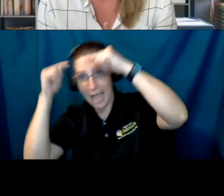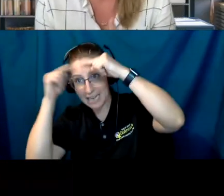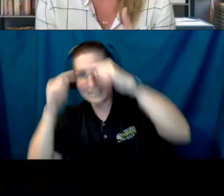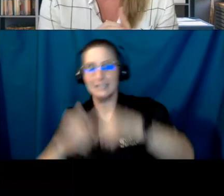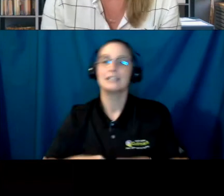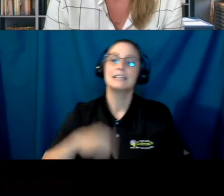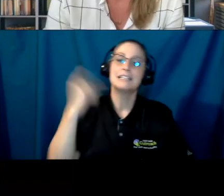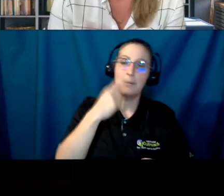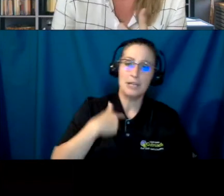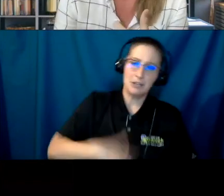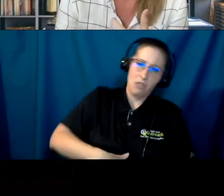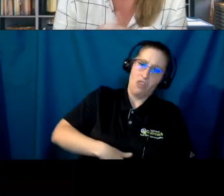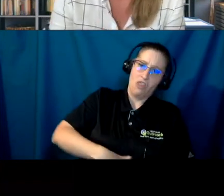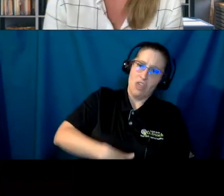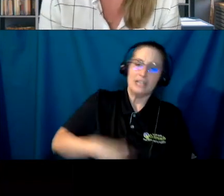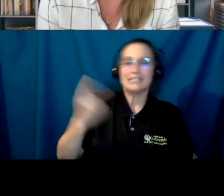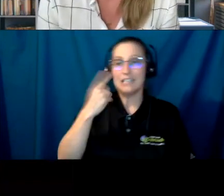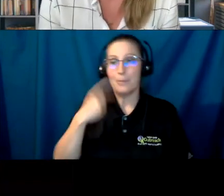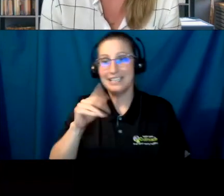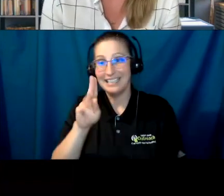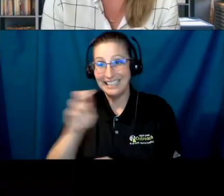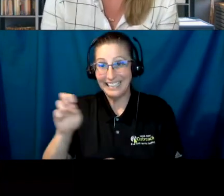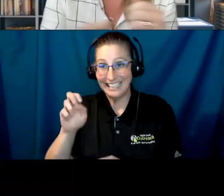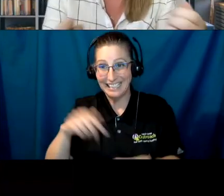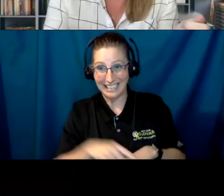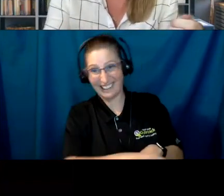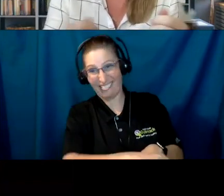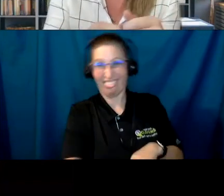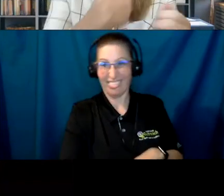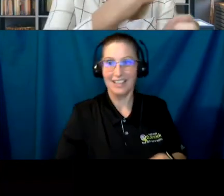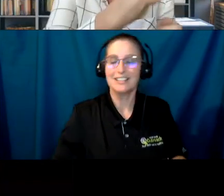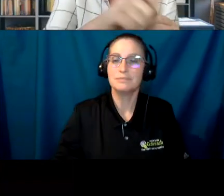has a stomachache, someone scrapes their knee. And so then they give her she gives them a